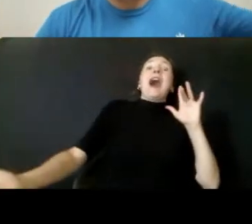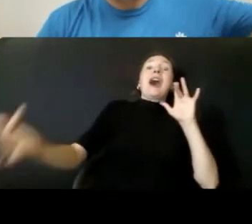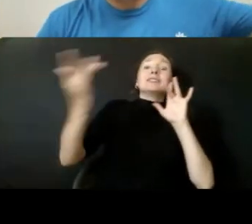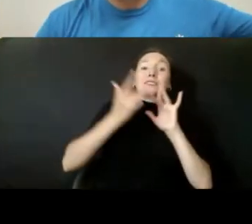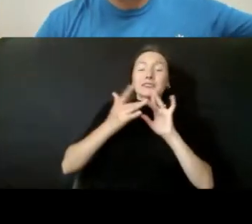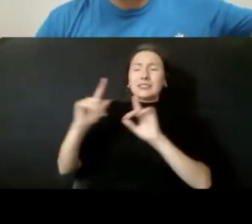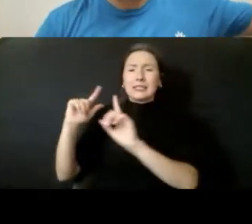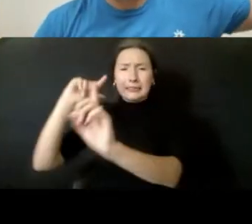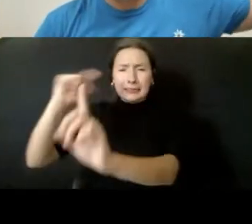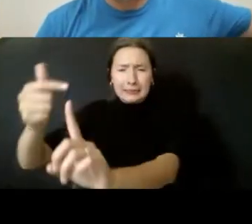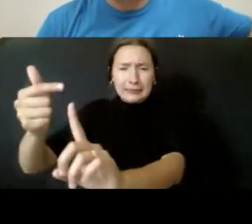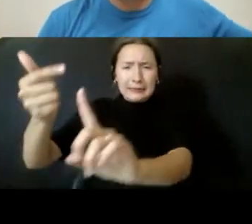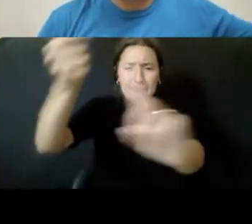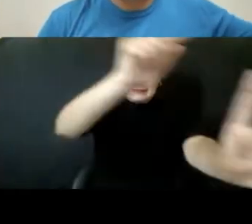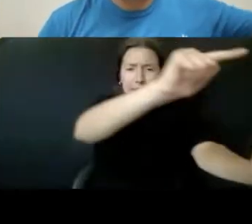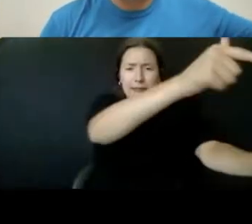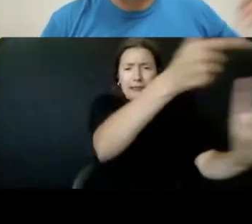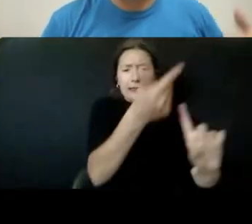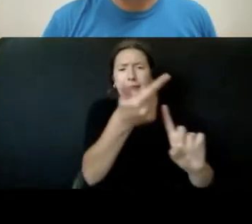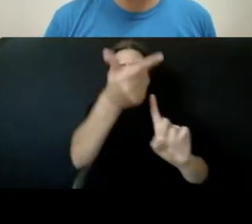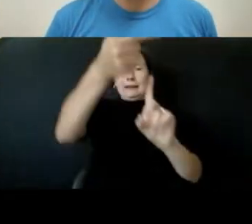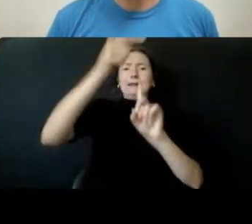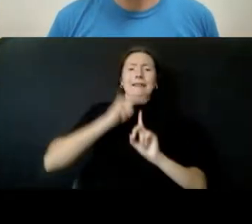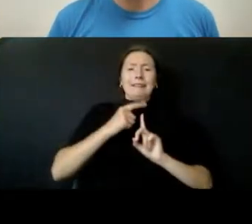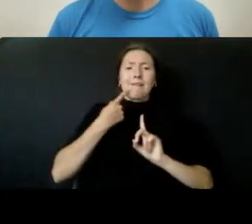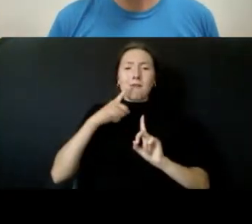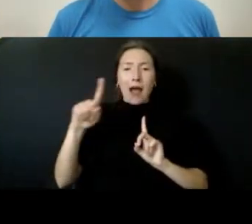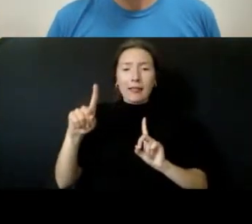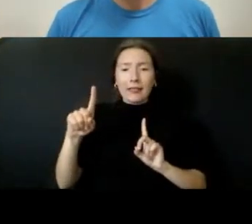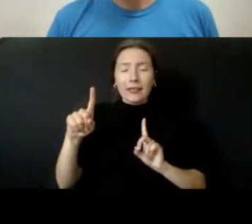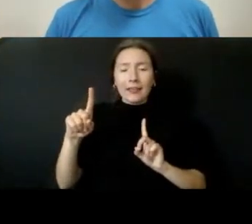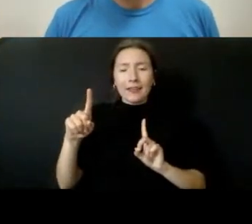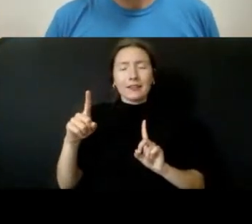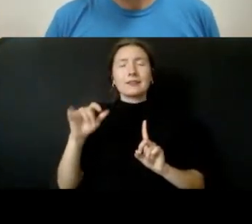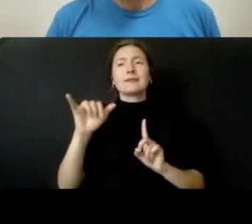one of the things that we can do starting today is create a create an accessibility statement create